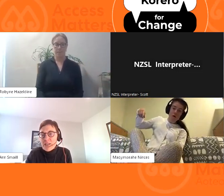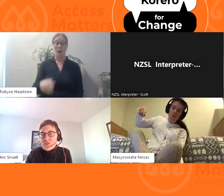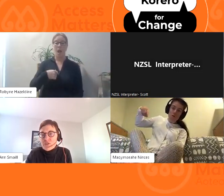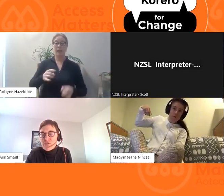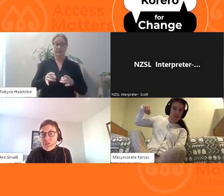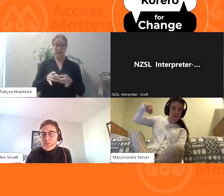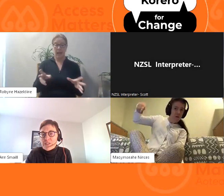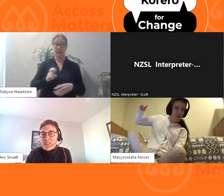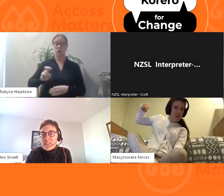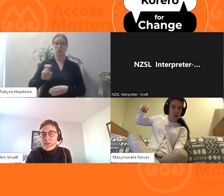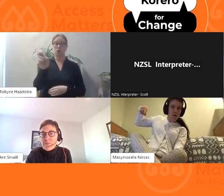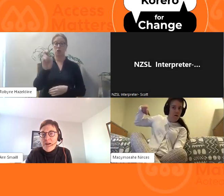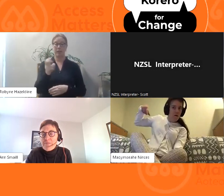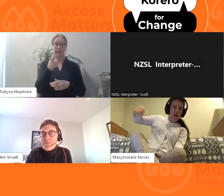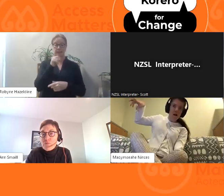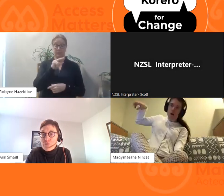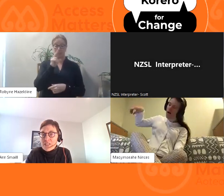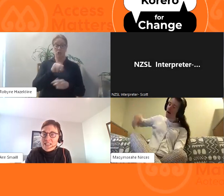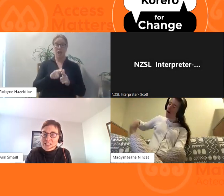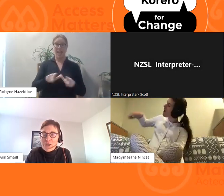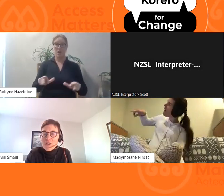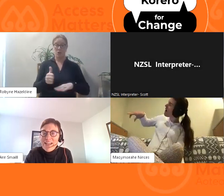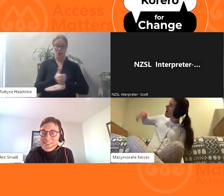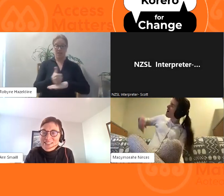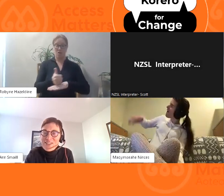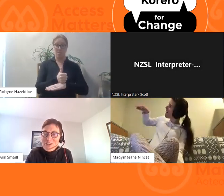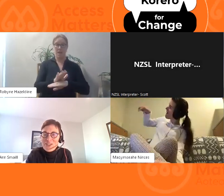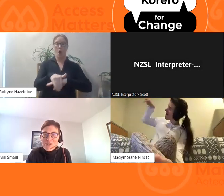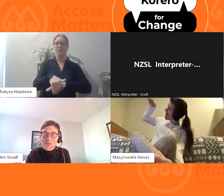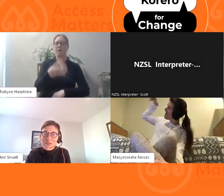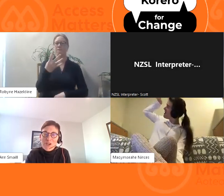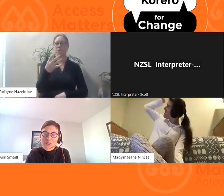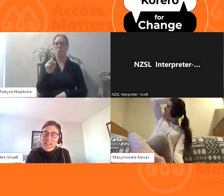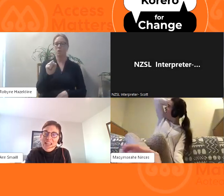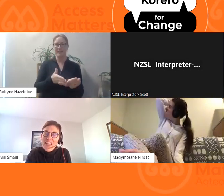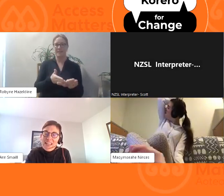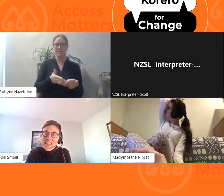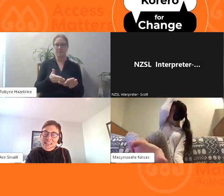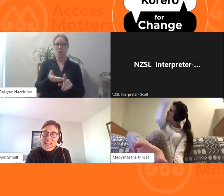language therapist about 40 years ago now, so a long time ago, in